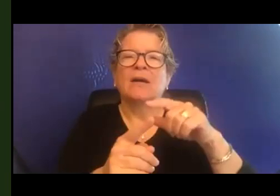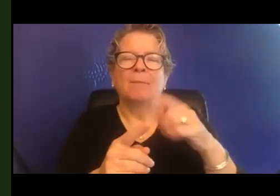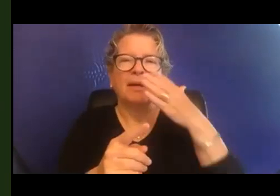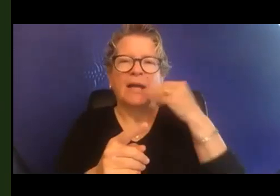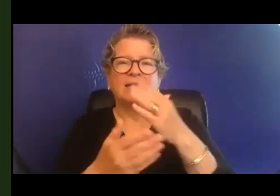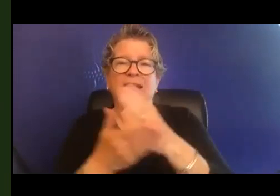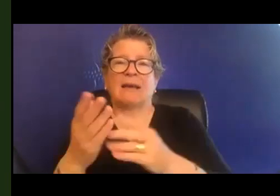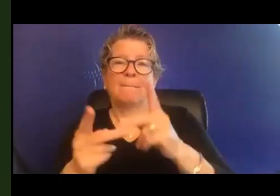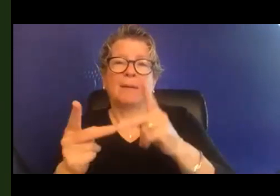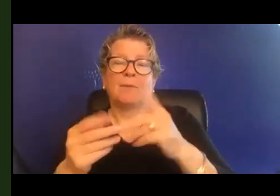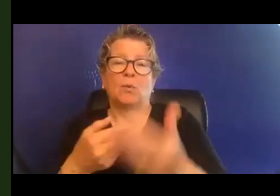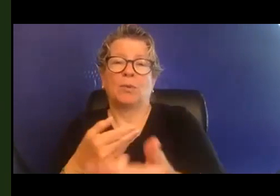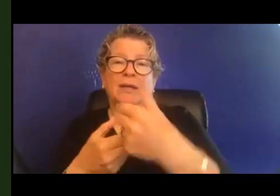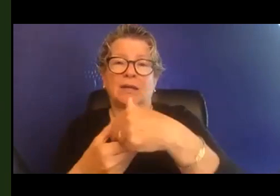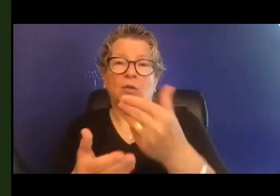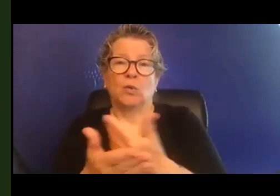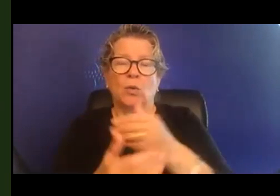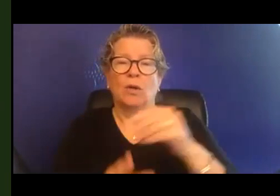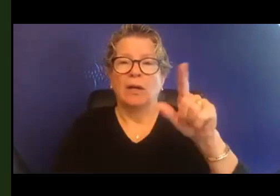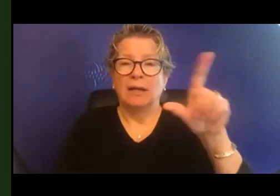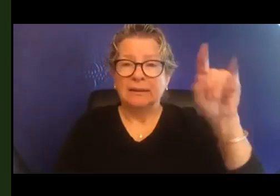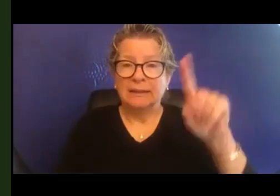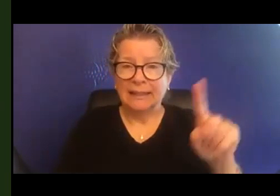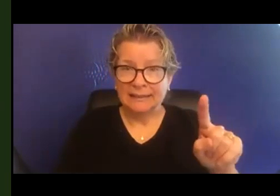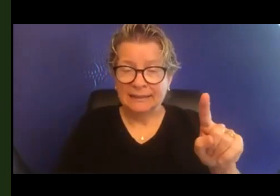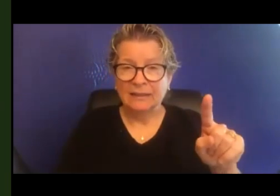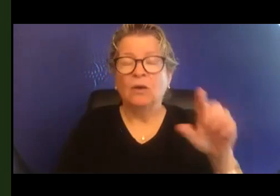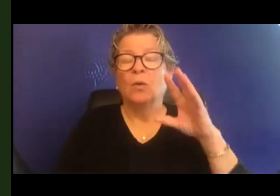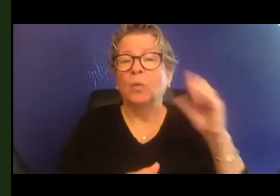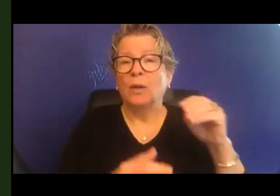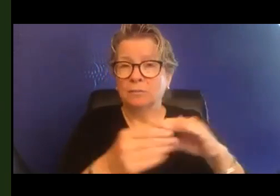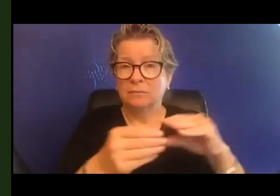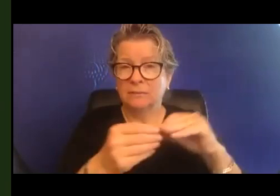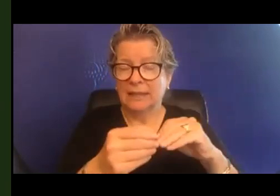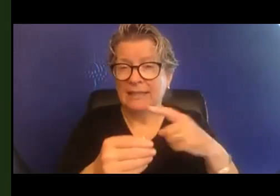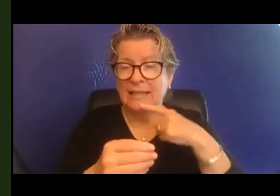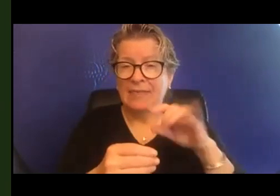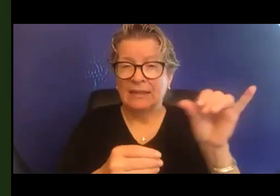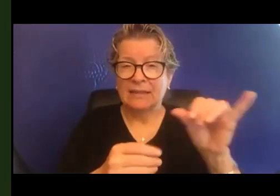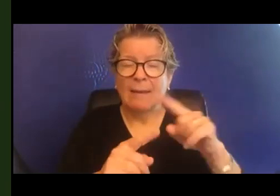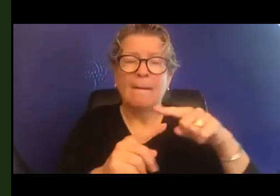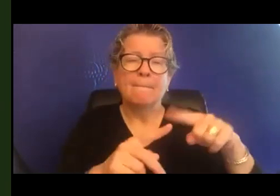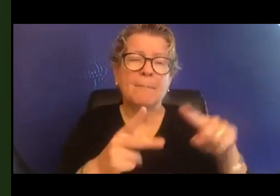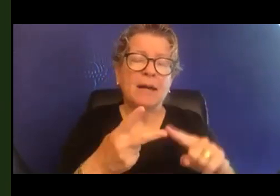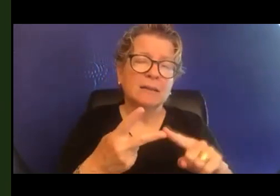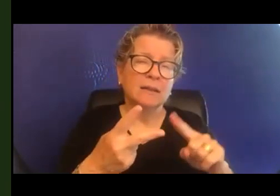one, get some repetition from Liz, but Jacob will take most of the talk to talk about protection of the natural area